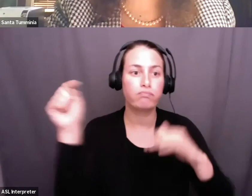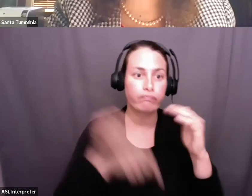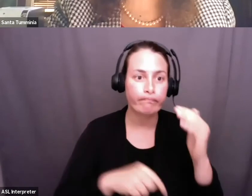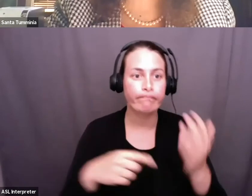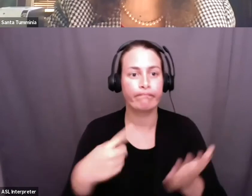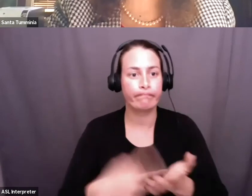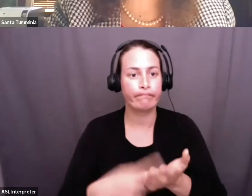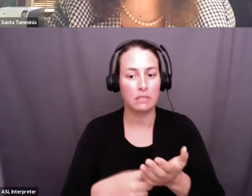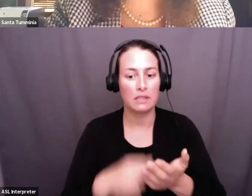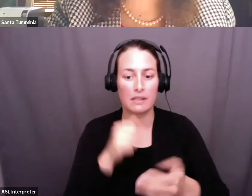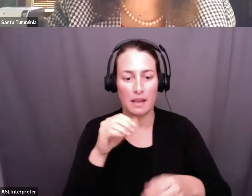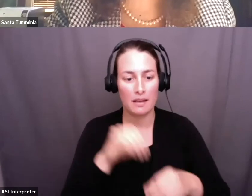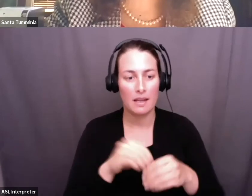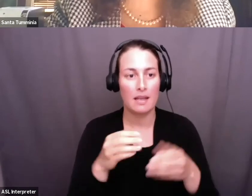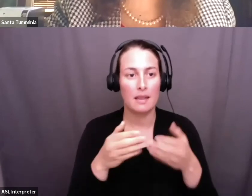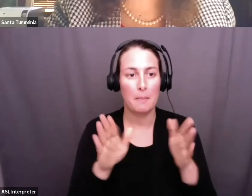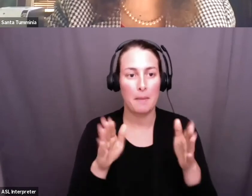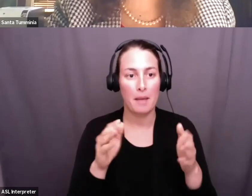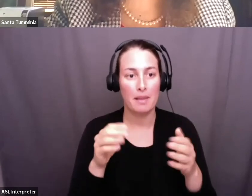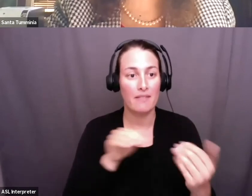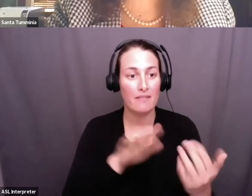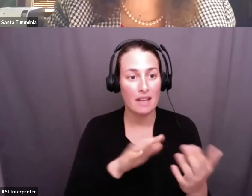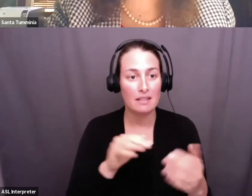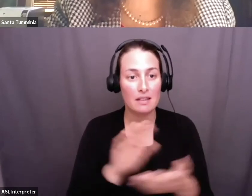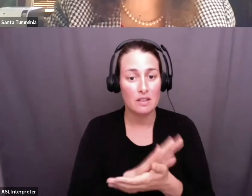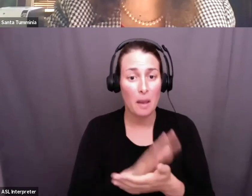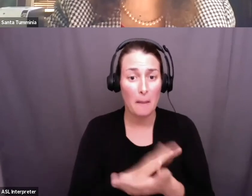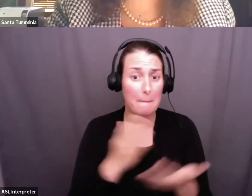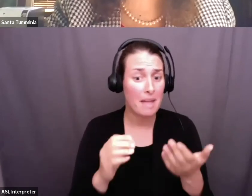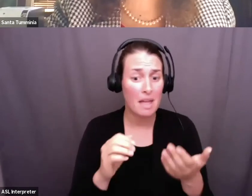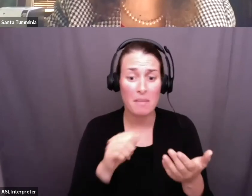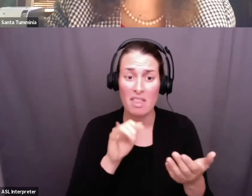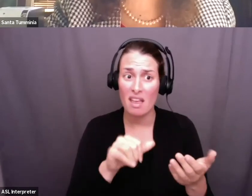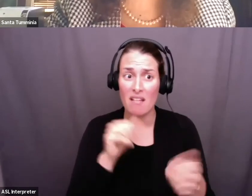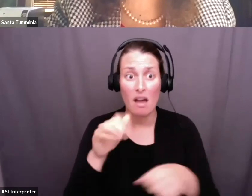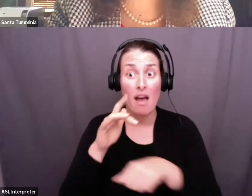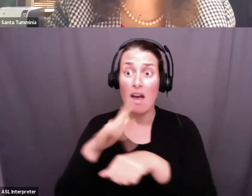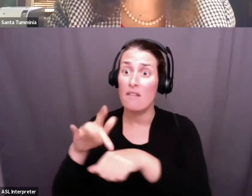document and might not be available anywhere, and I’d hate to see the deliberations of